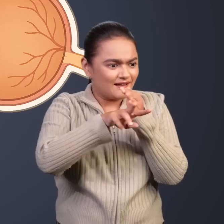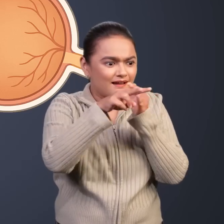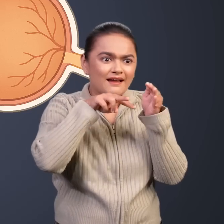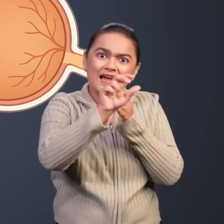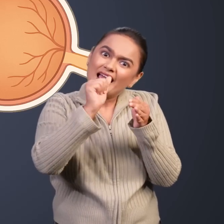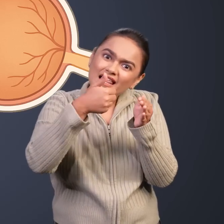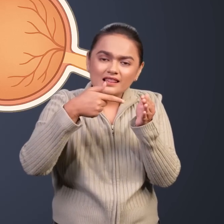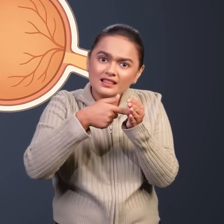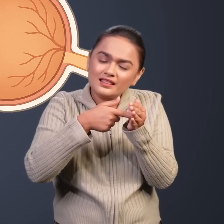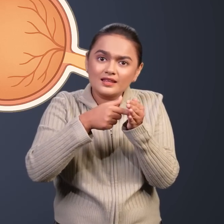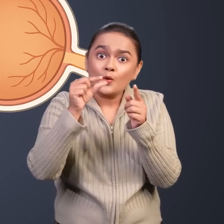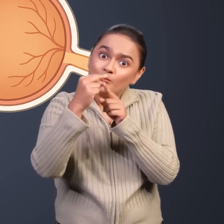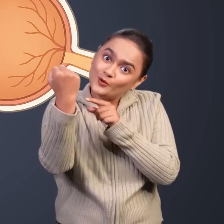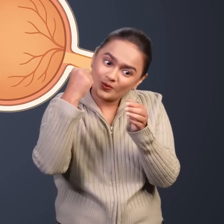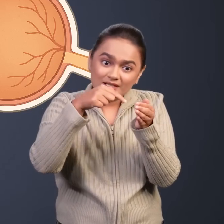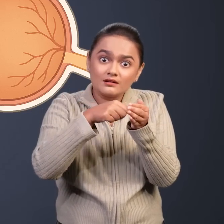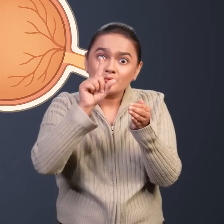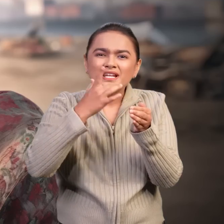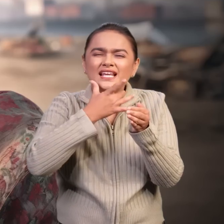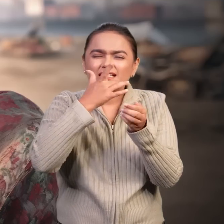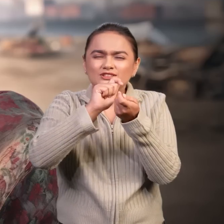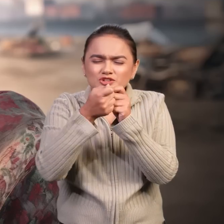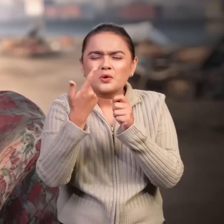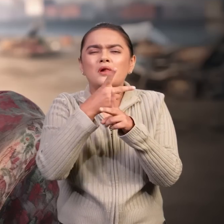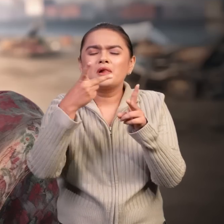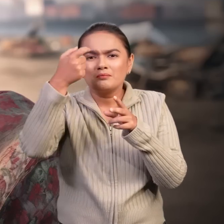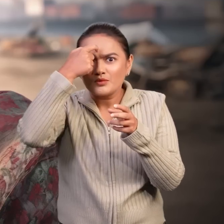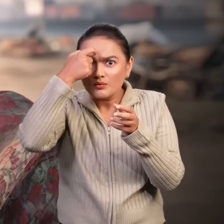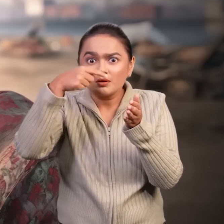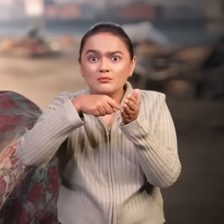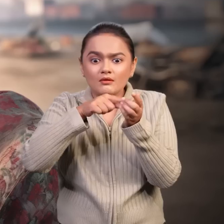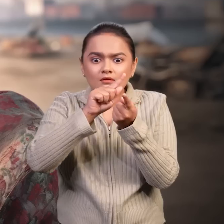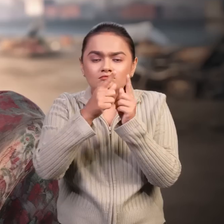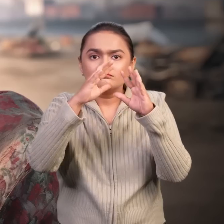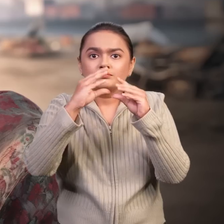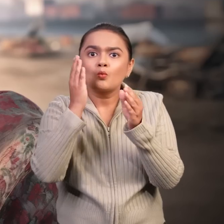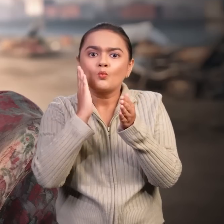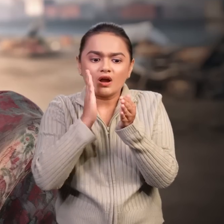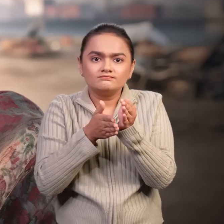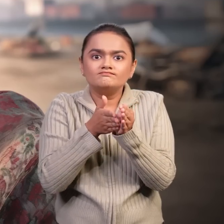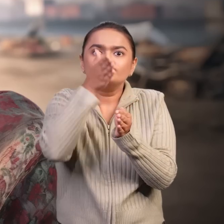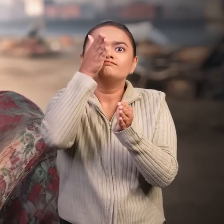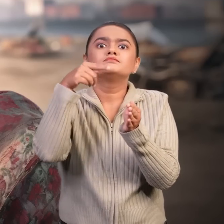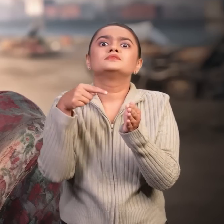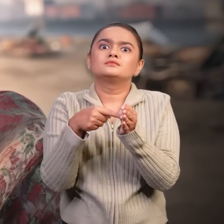It's transparent protein, but because of age related changes, it has denatured and become opaque.